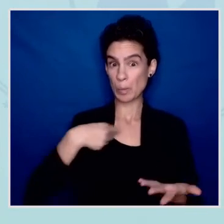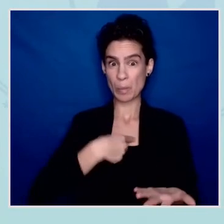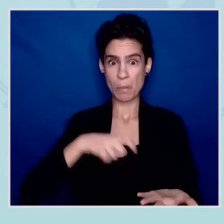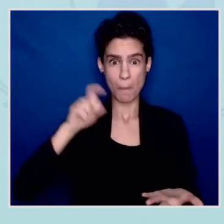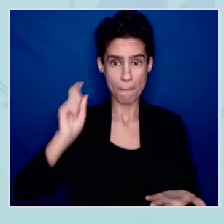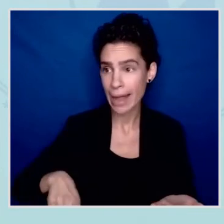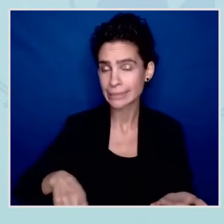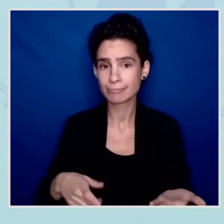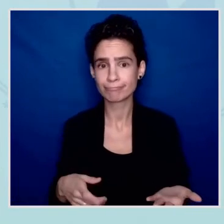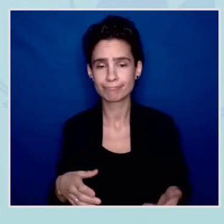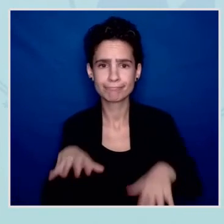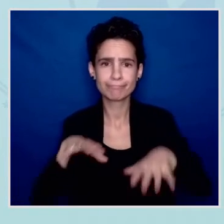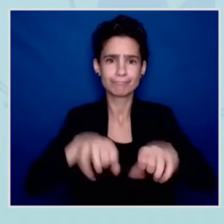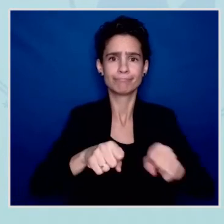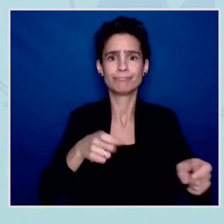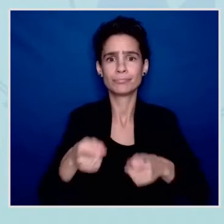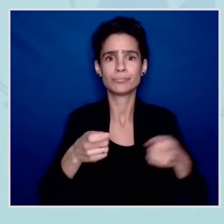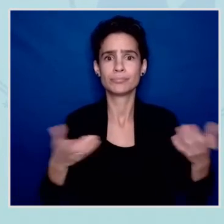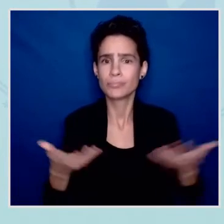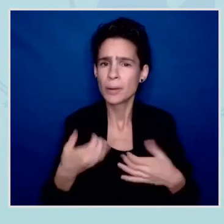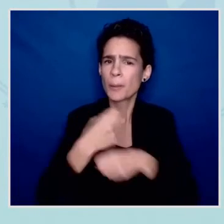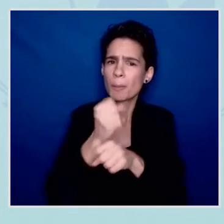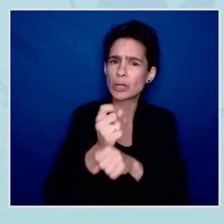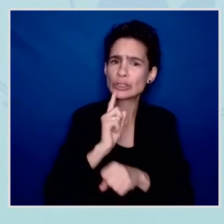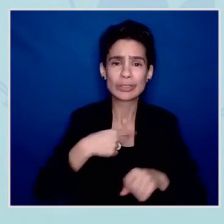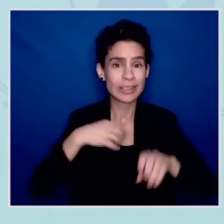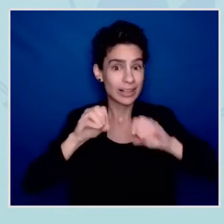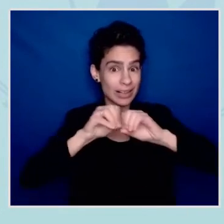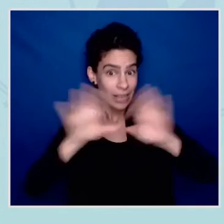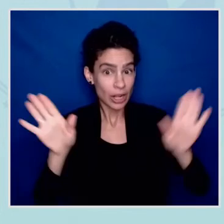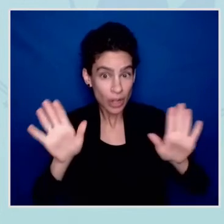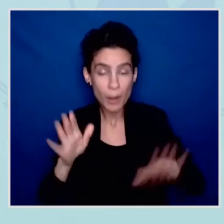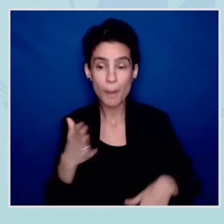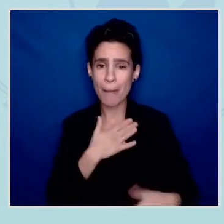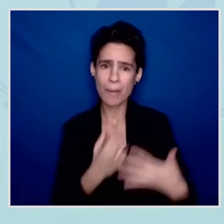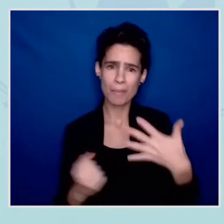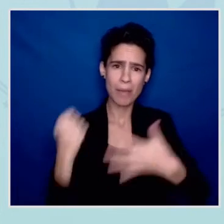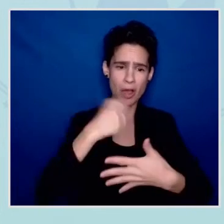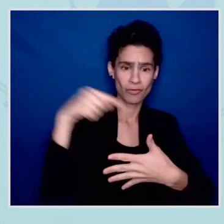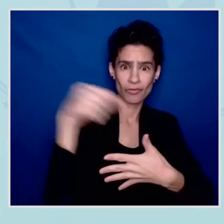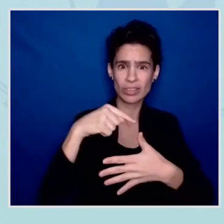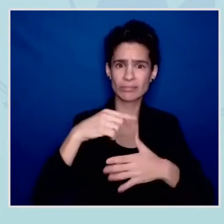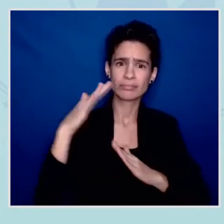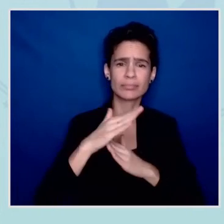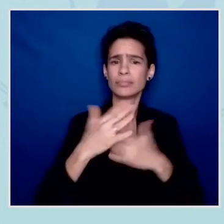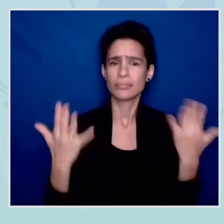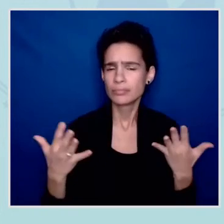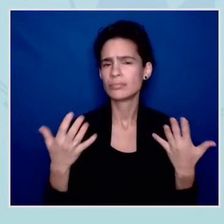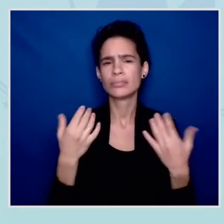IS STILL IN OFFICE. THEY MAY SEND OUT MONEY, BUT THEY WON'T HAVE ANY CONTROL OF IT.